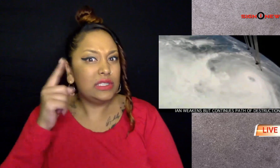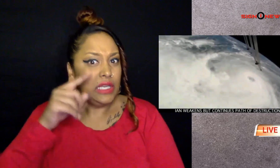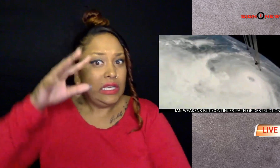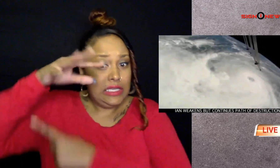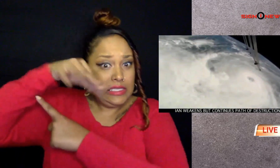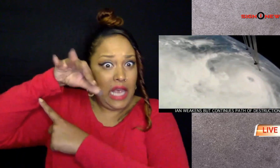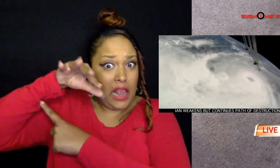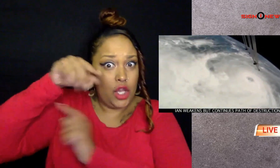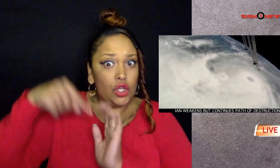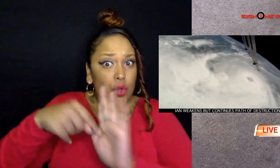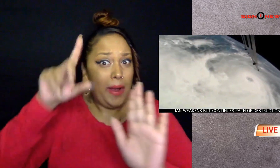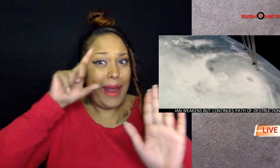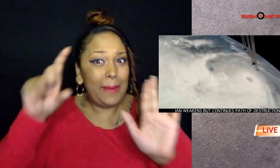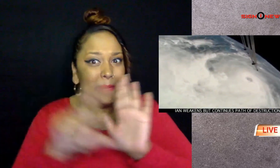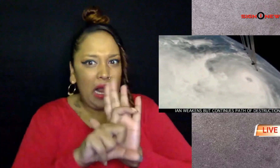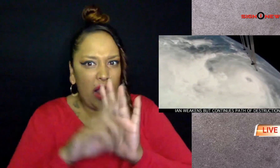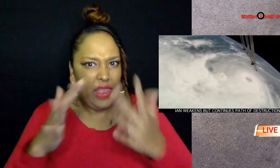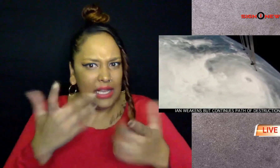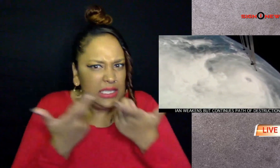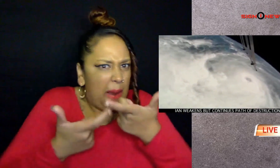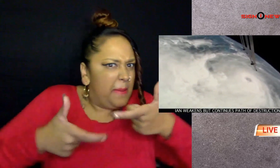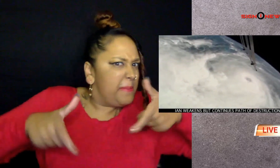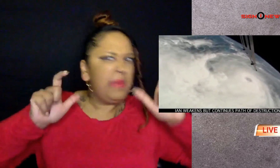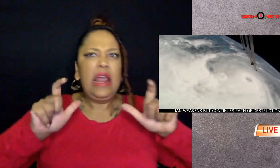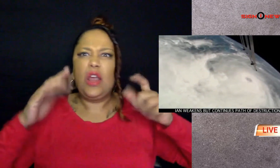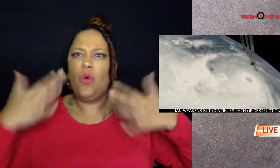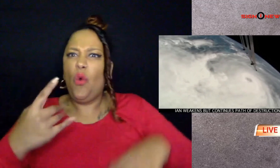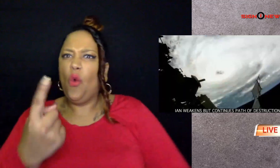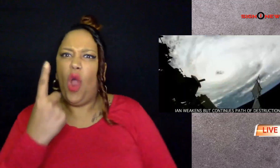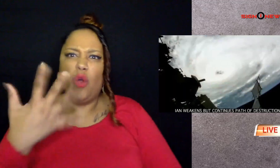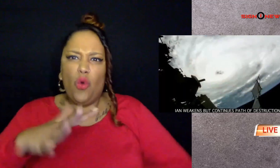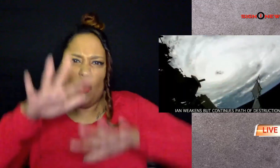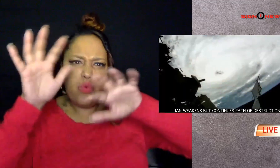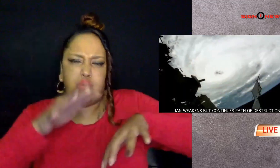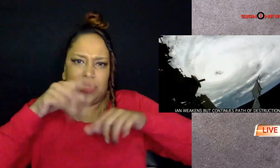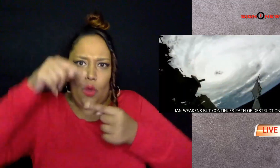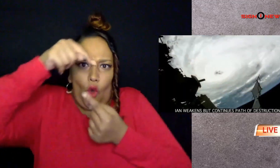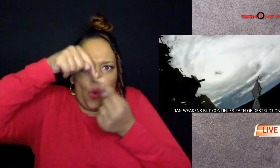this satellite image is just one gigantic storm swirl